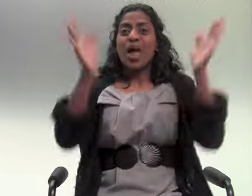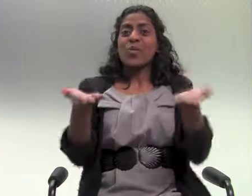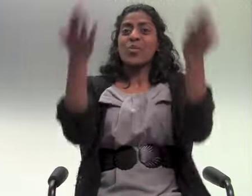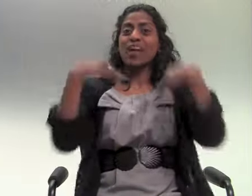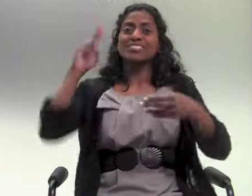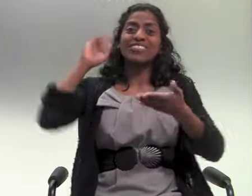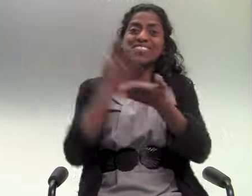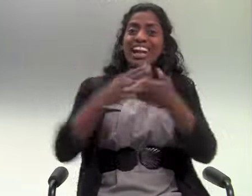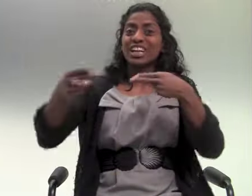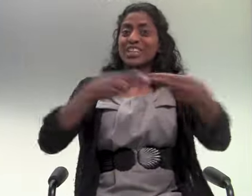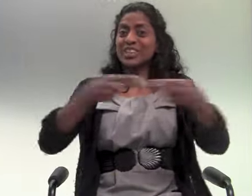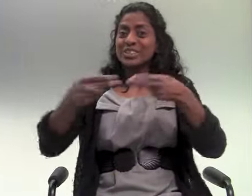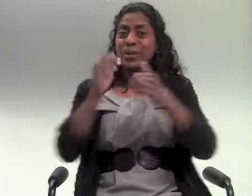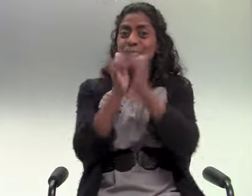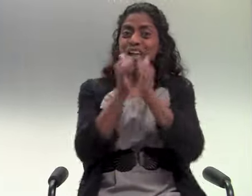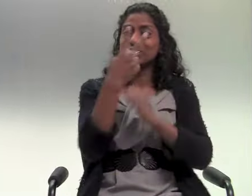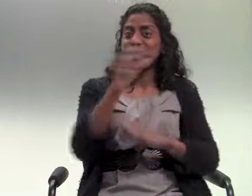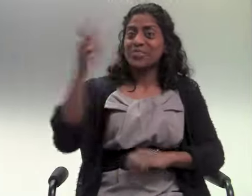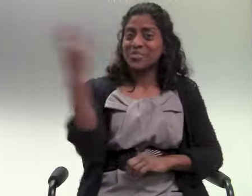Hello and welcome to Deafinitely Theatre's newsletter for March 2014.